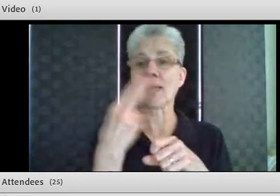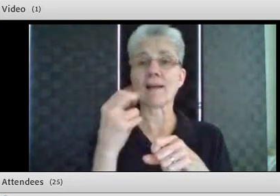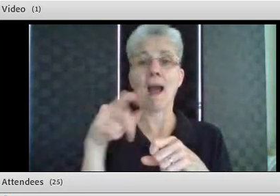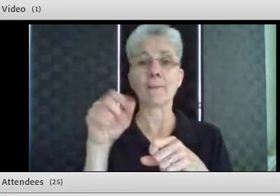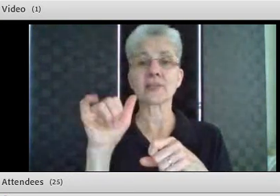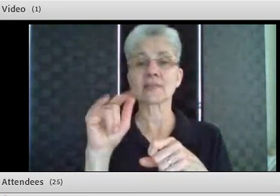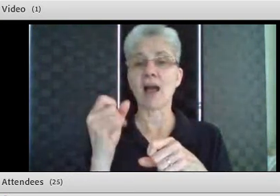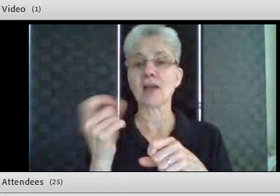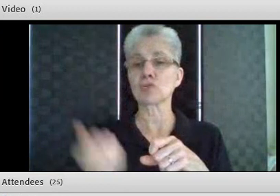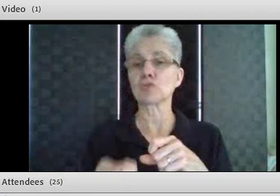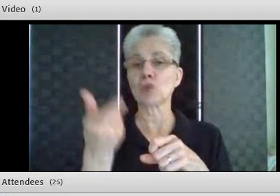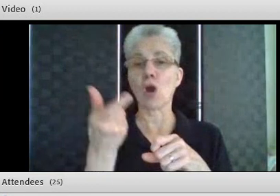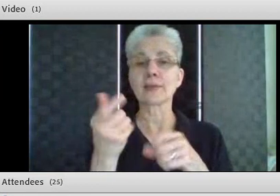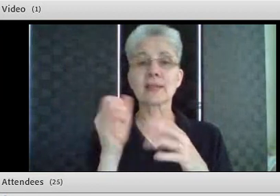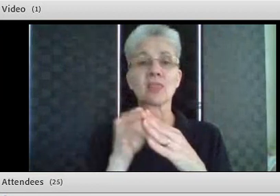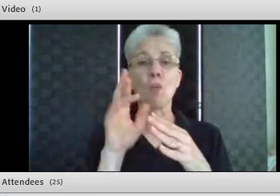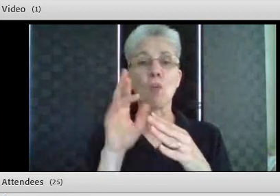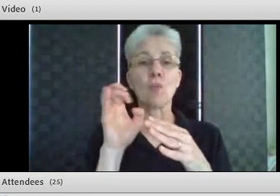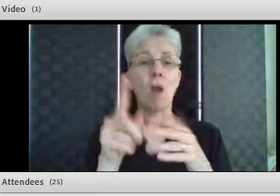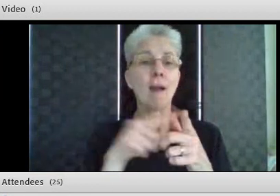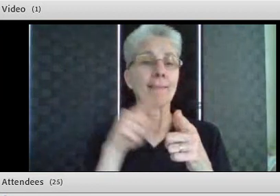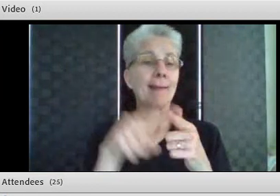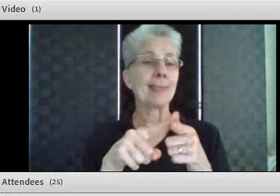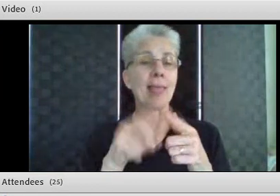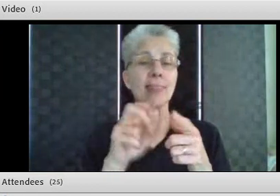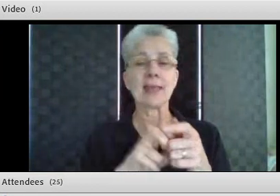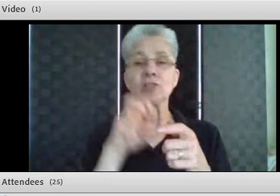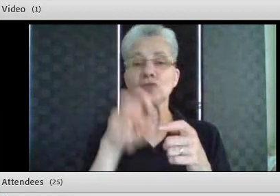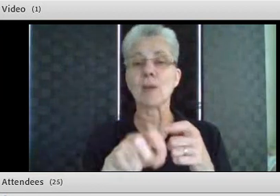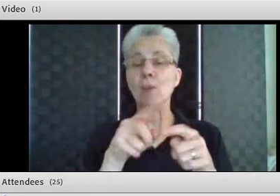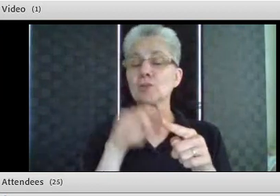You can do it with the rhythms and then, you know, just works like hopscotch.